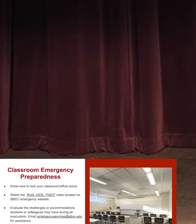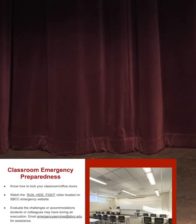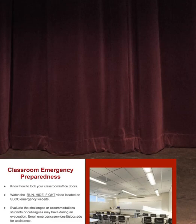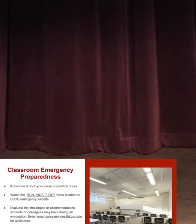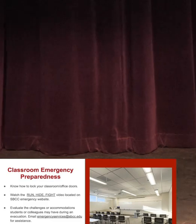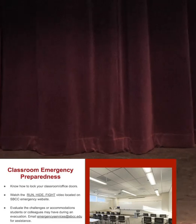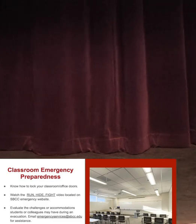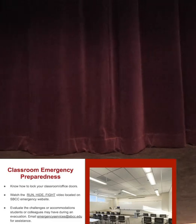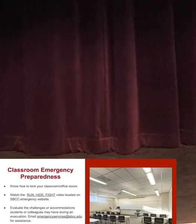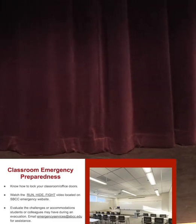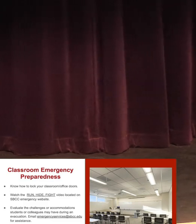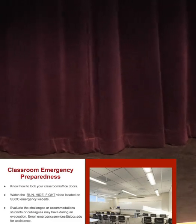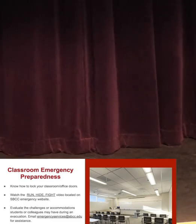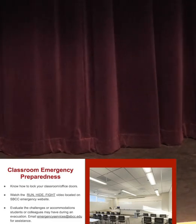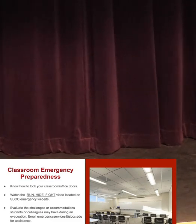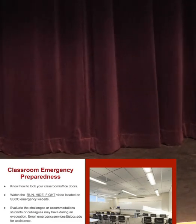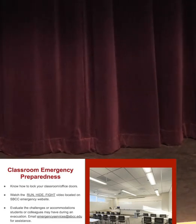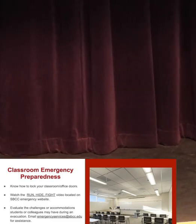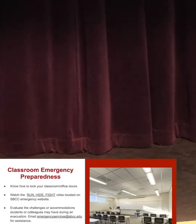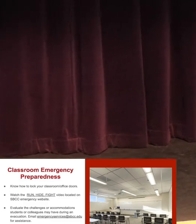It is right at the front and it has three different preselect numbers.